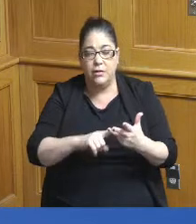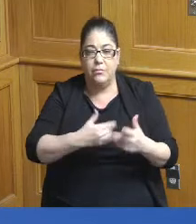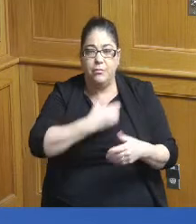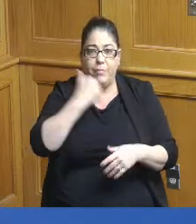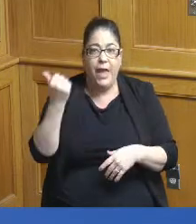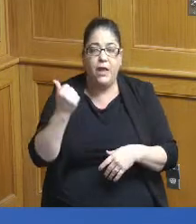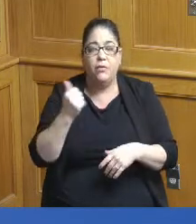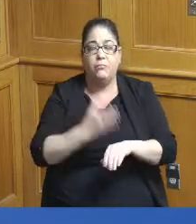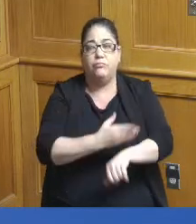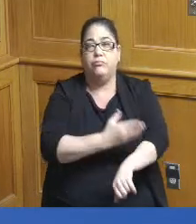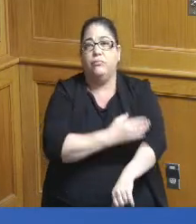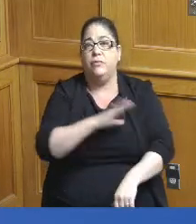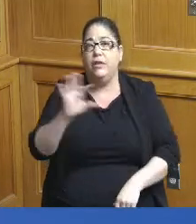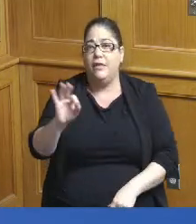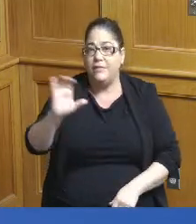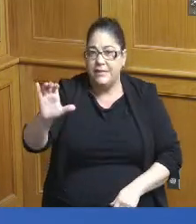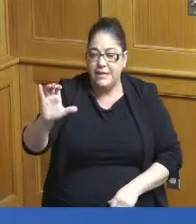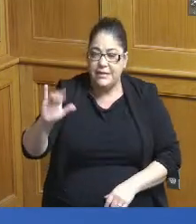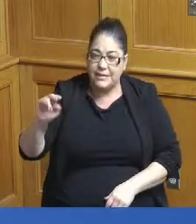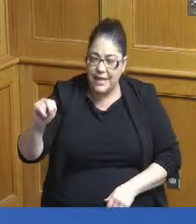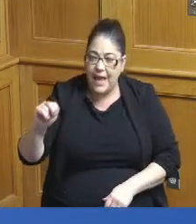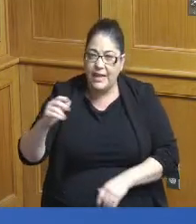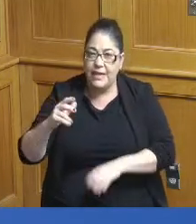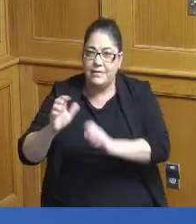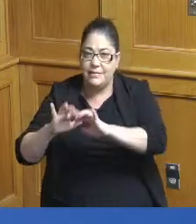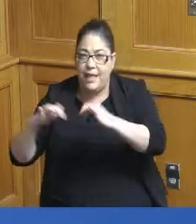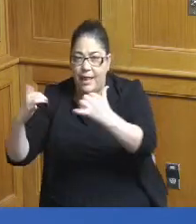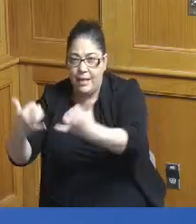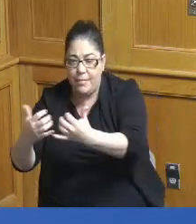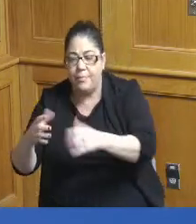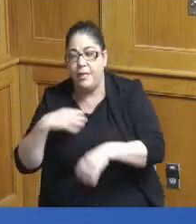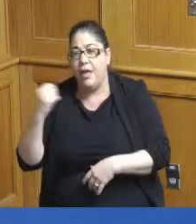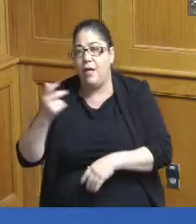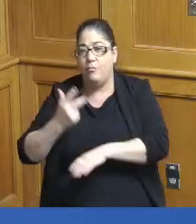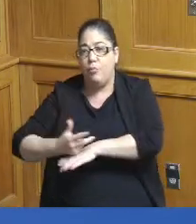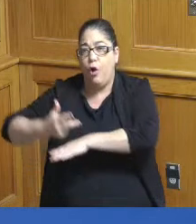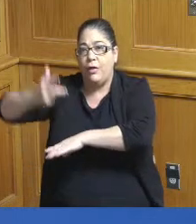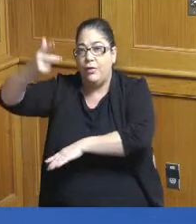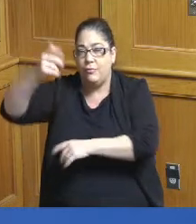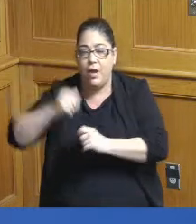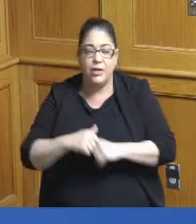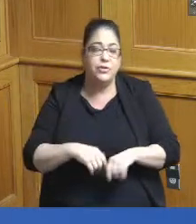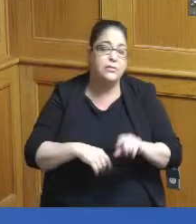talking about the FC Cincinnati stadium and parking garages I think the the placement of